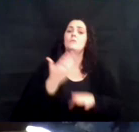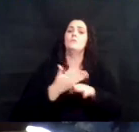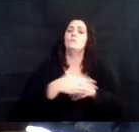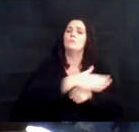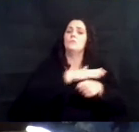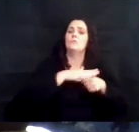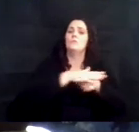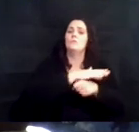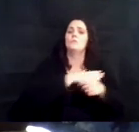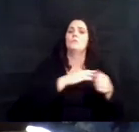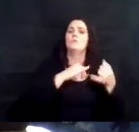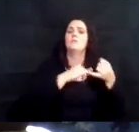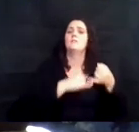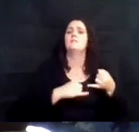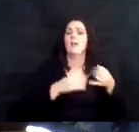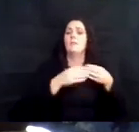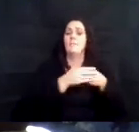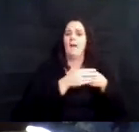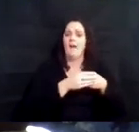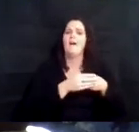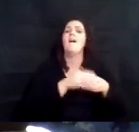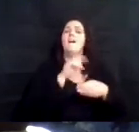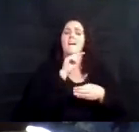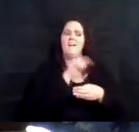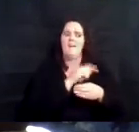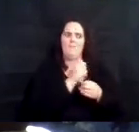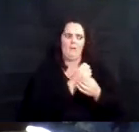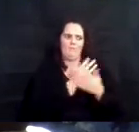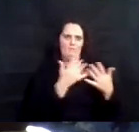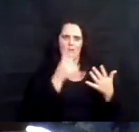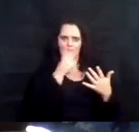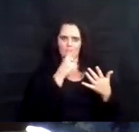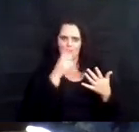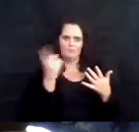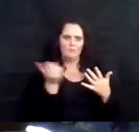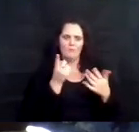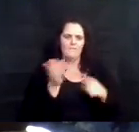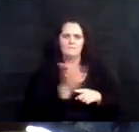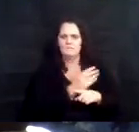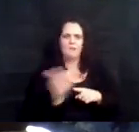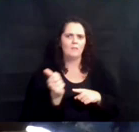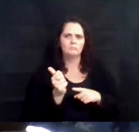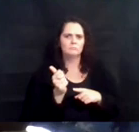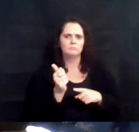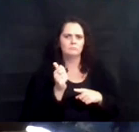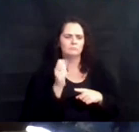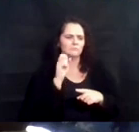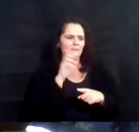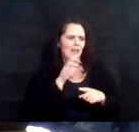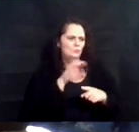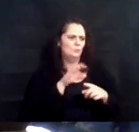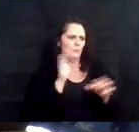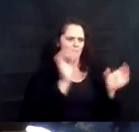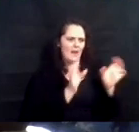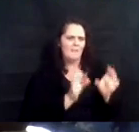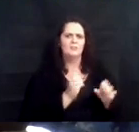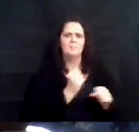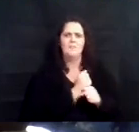We have people doing PhDs in animation and it's certainly quite a bit different from the cartoons of the early 20th century but